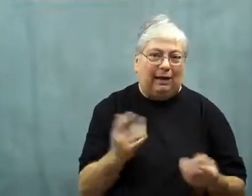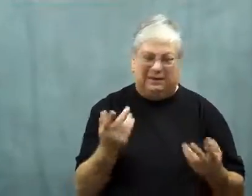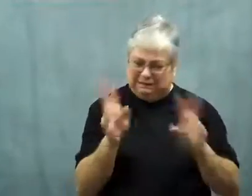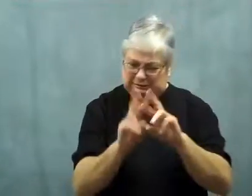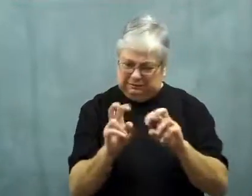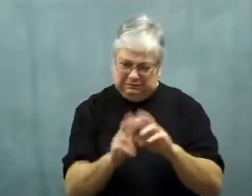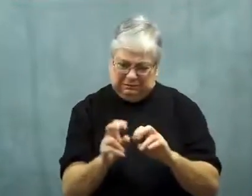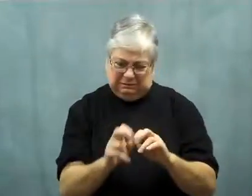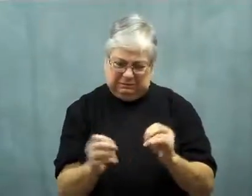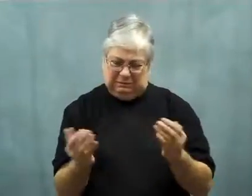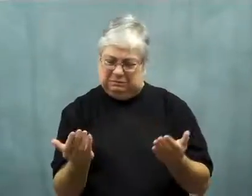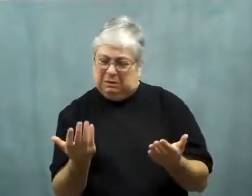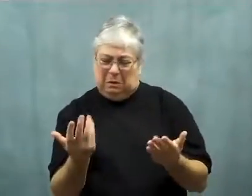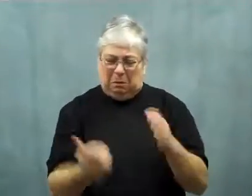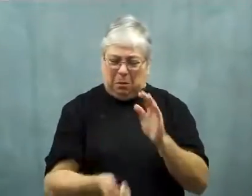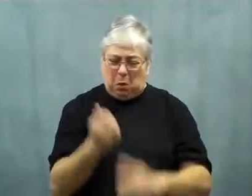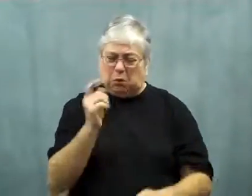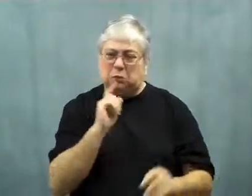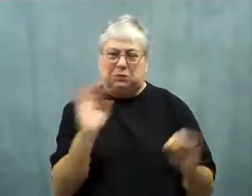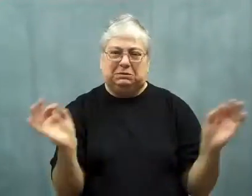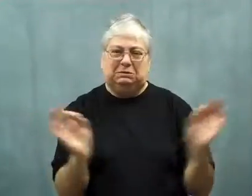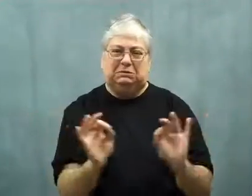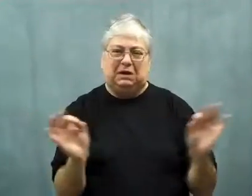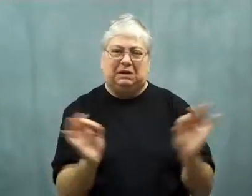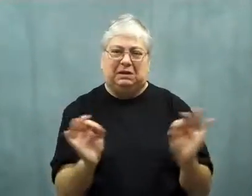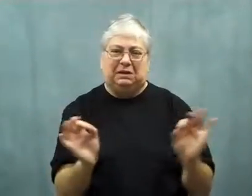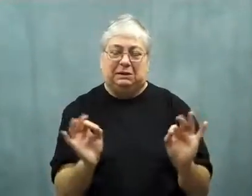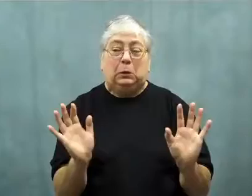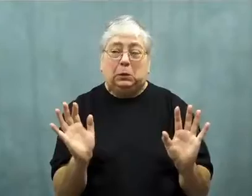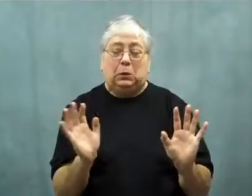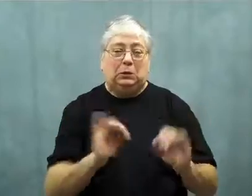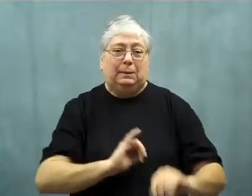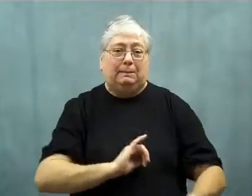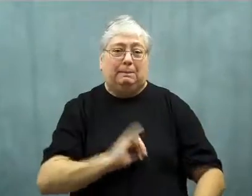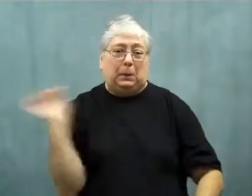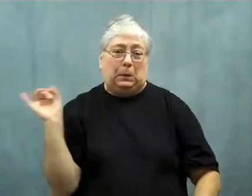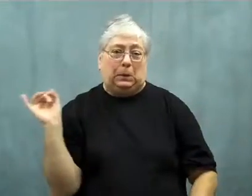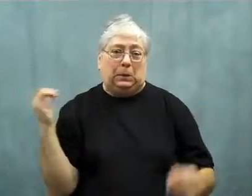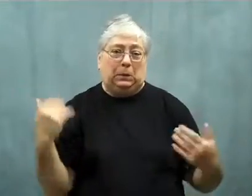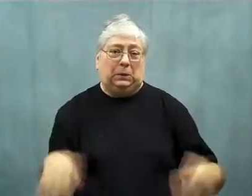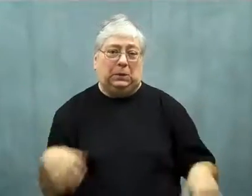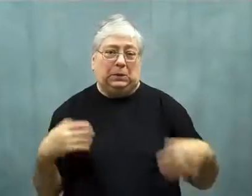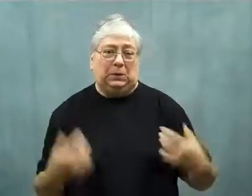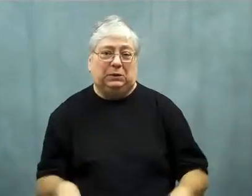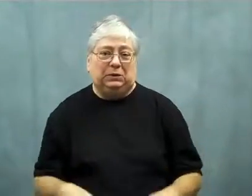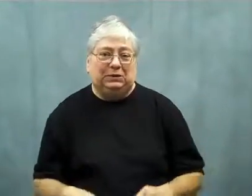The emails appeared to be mostly nothing, so he dodged a bullet.